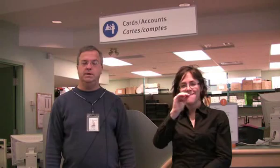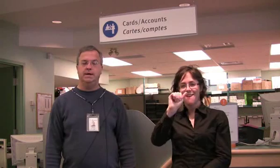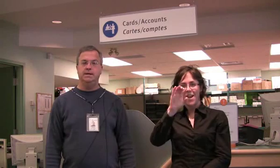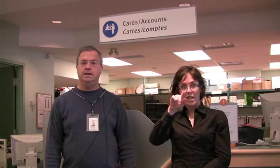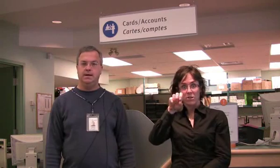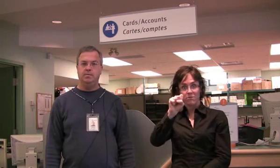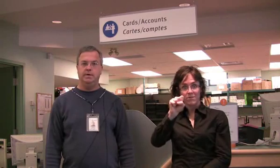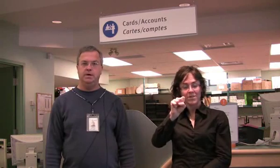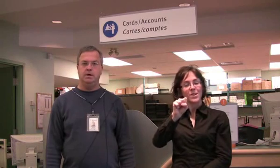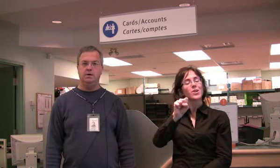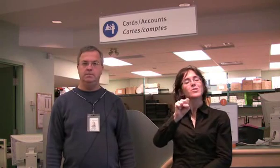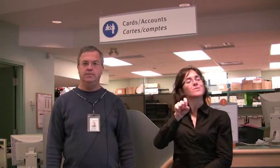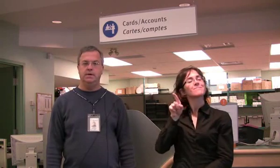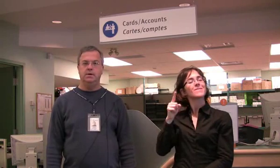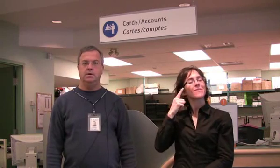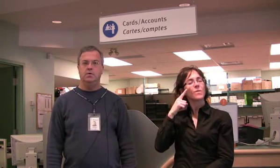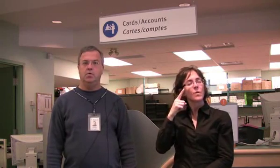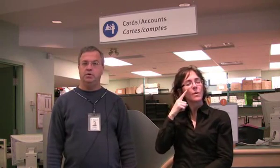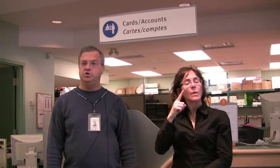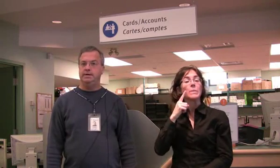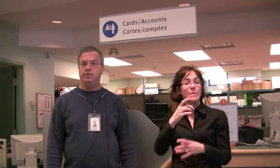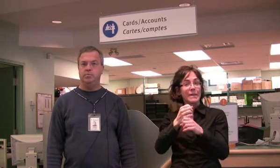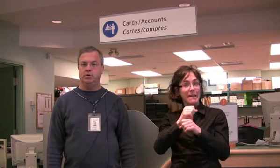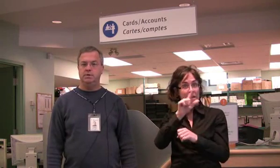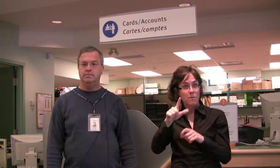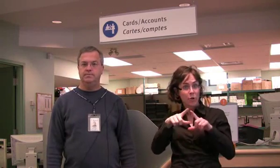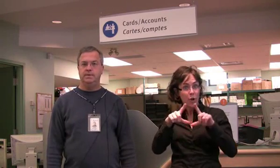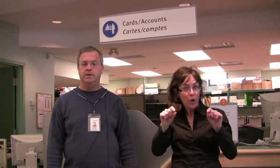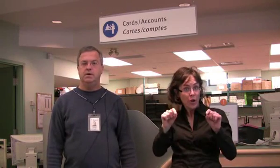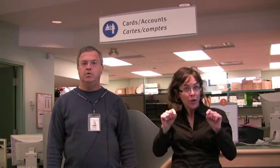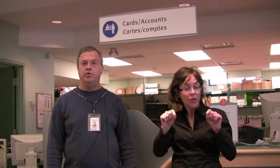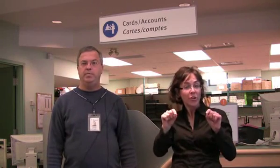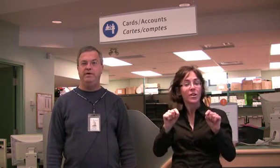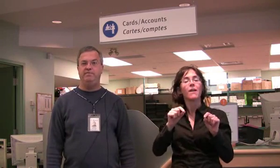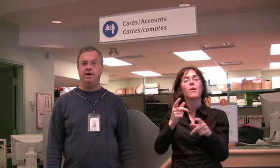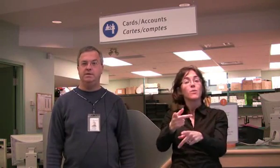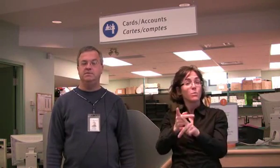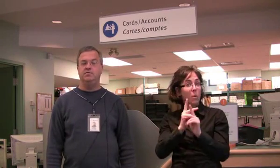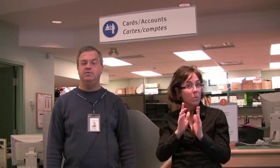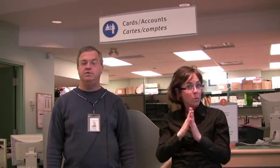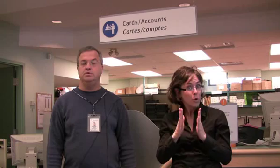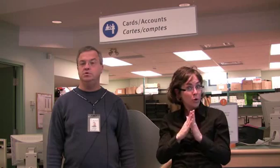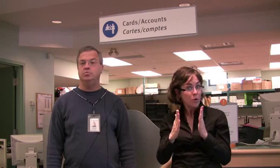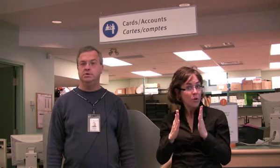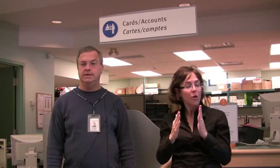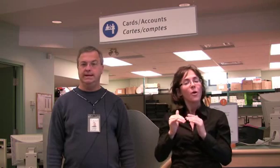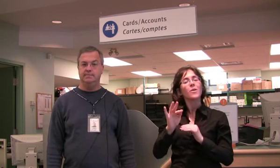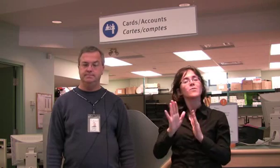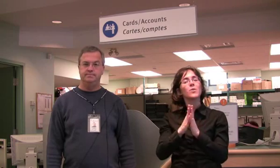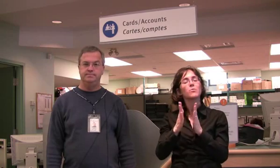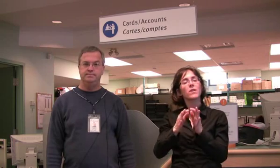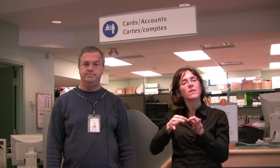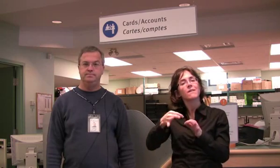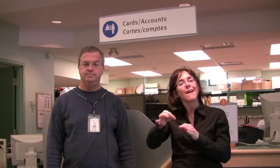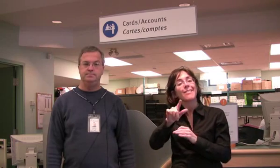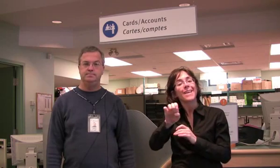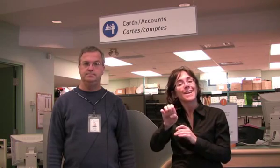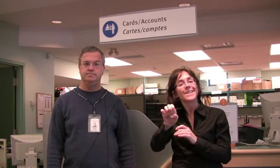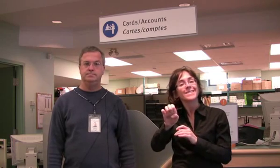This is where you would come to get a library card, check out a book, or pay a fine if you